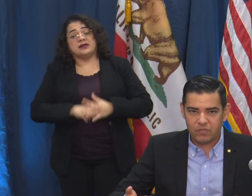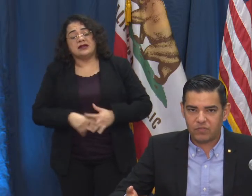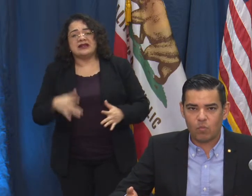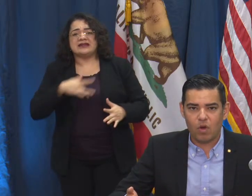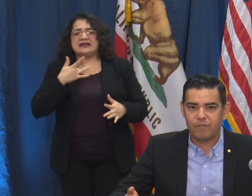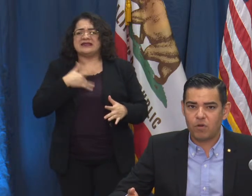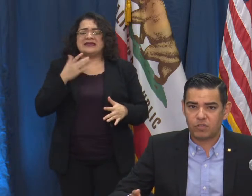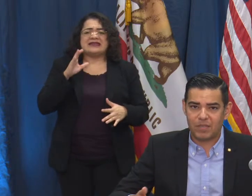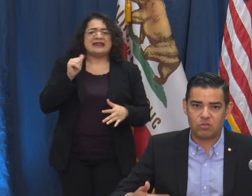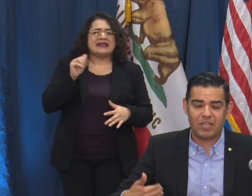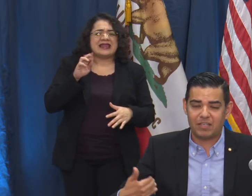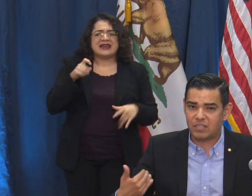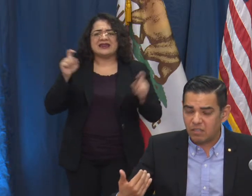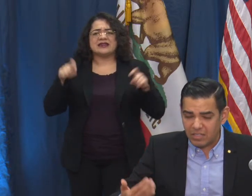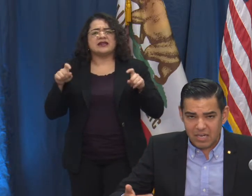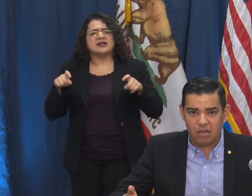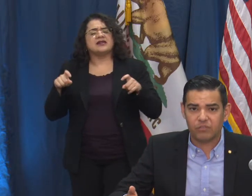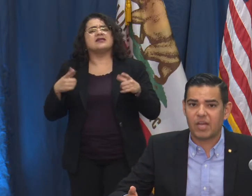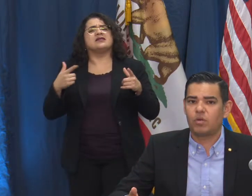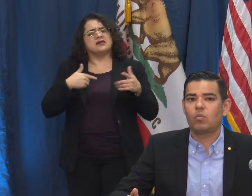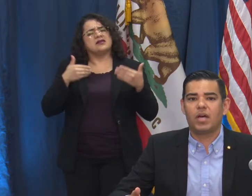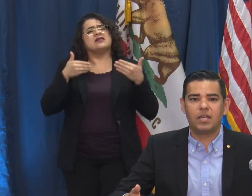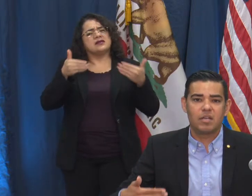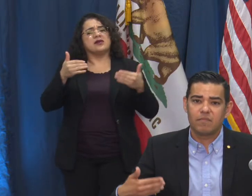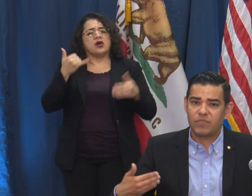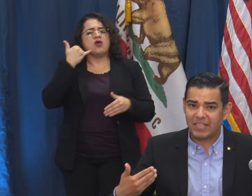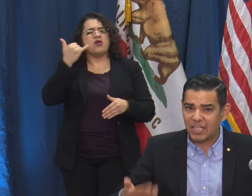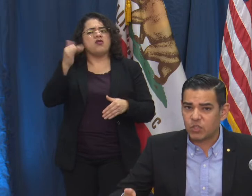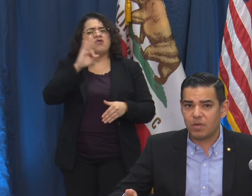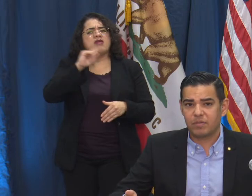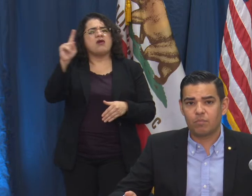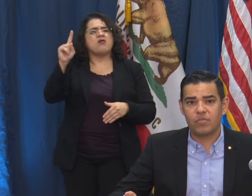want folks to make sure they can dial 911, they get to someone